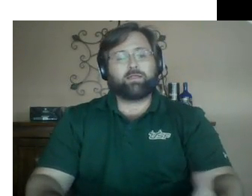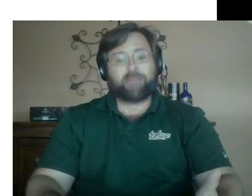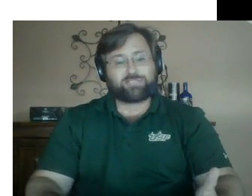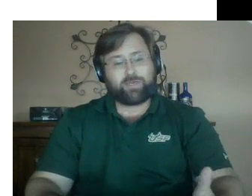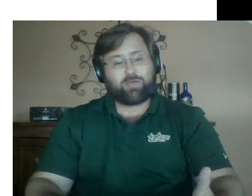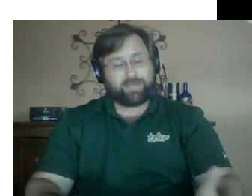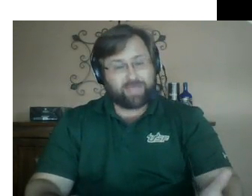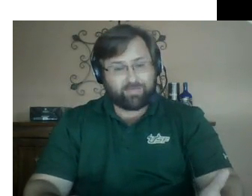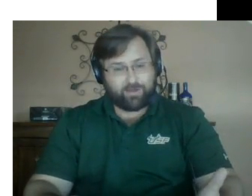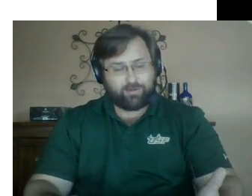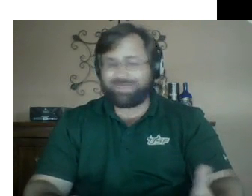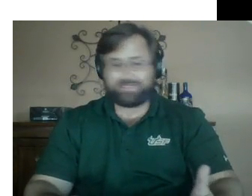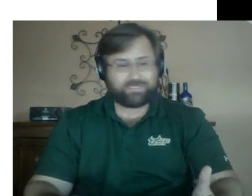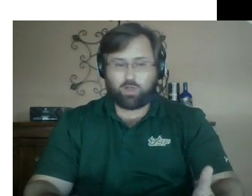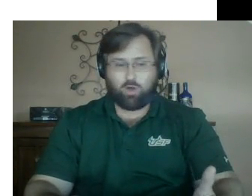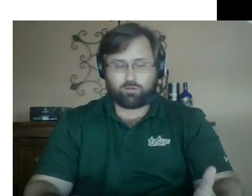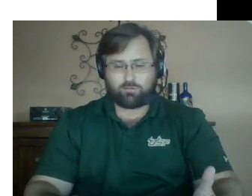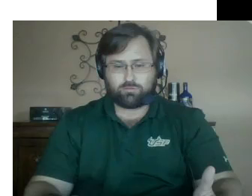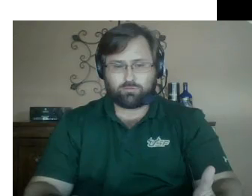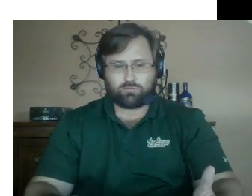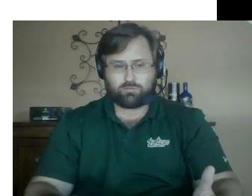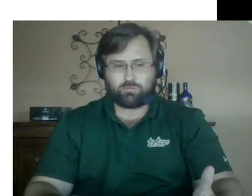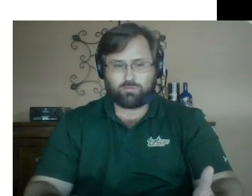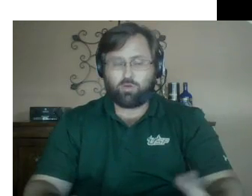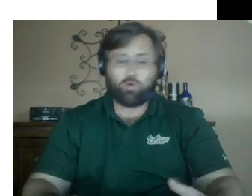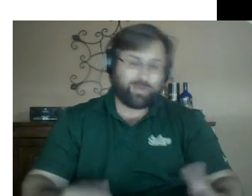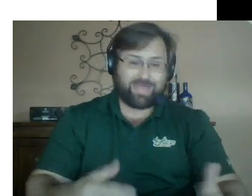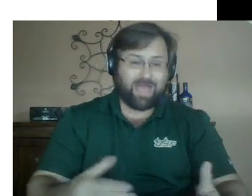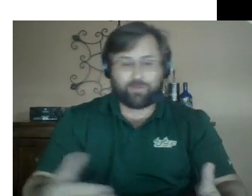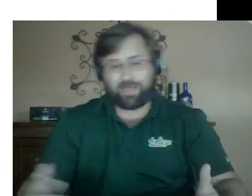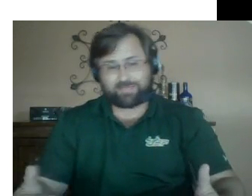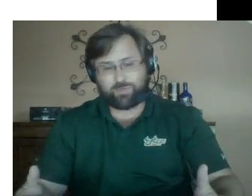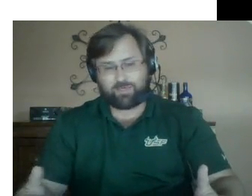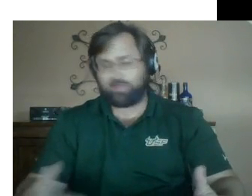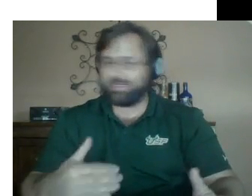last week when he got there he didn't call or when he got there last week he